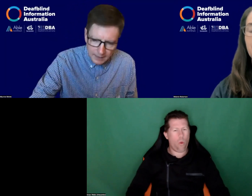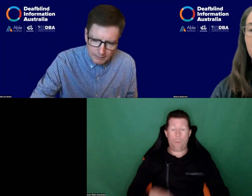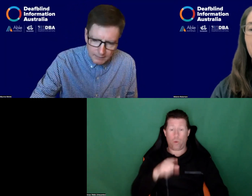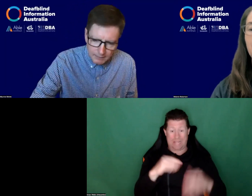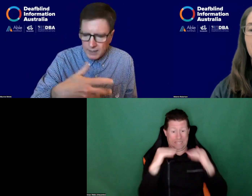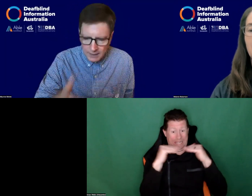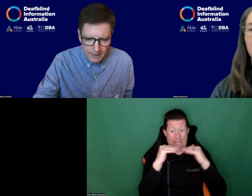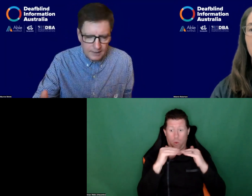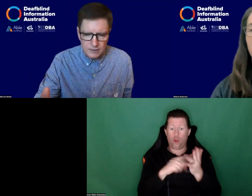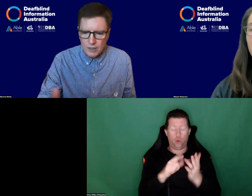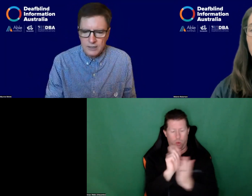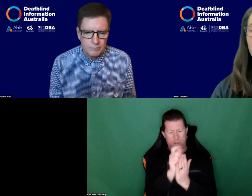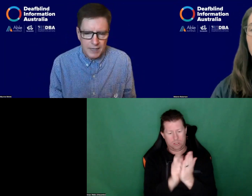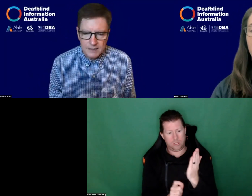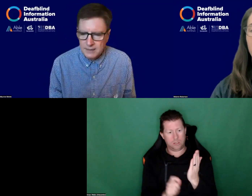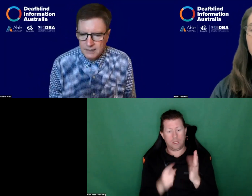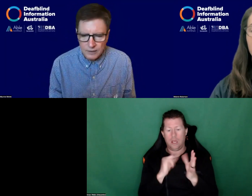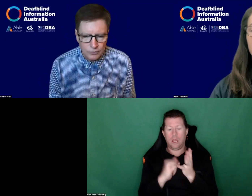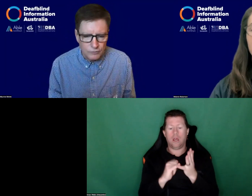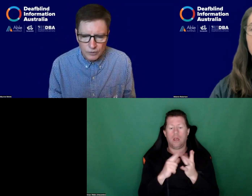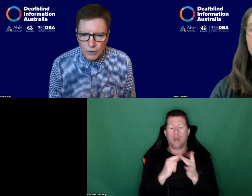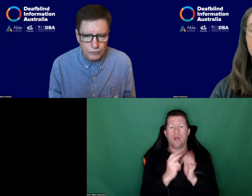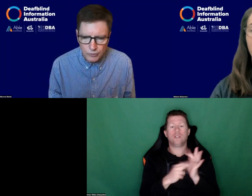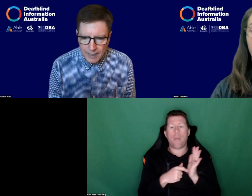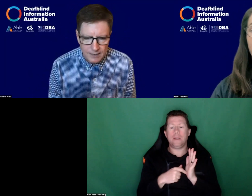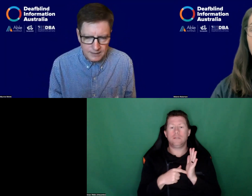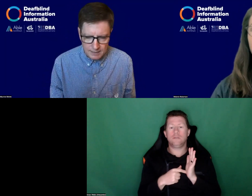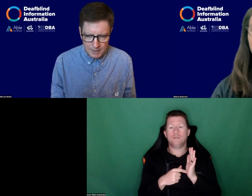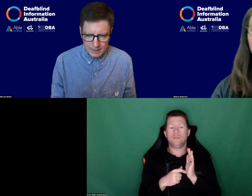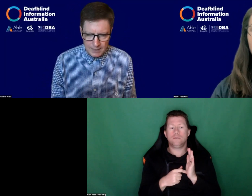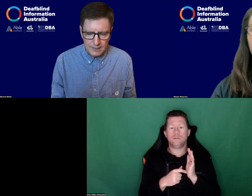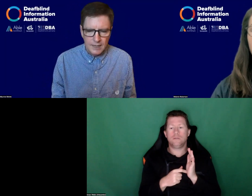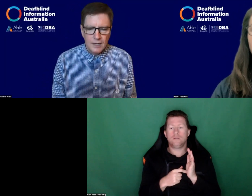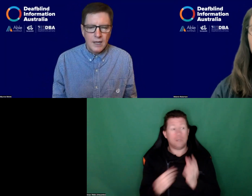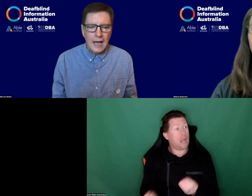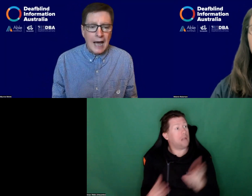getting it back, graded and as long as you pass it you don't do that assignment again.